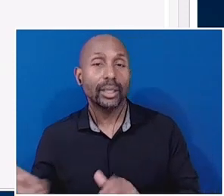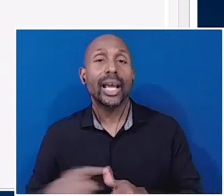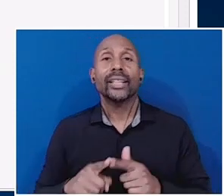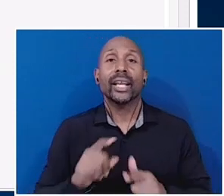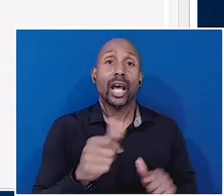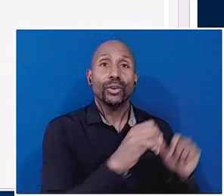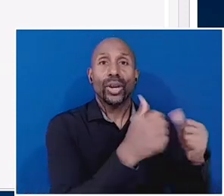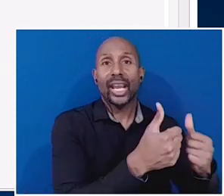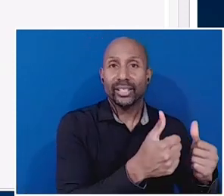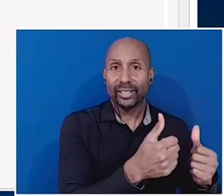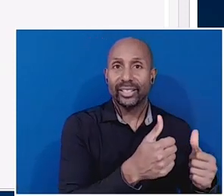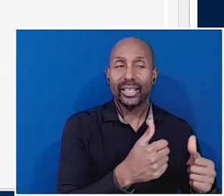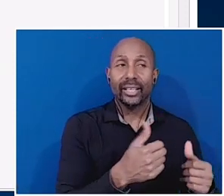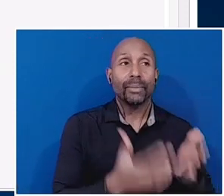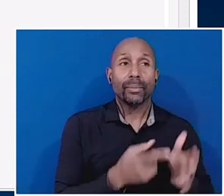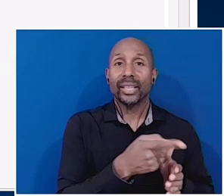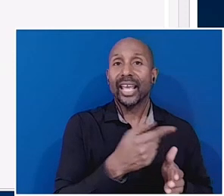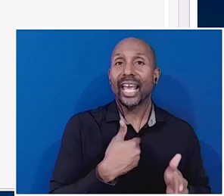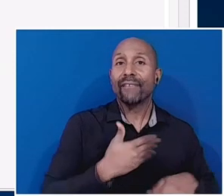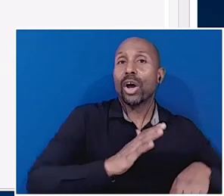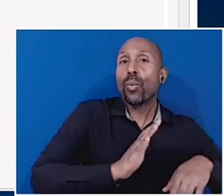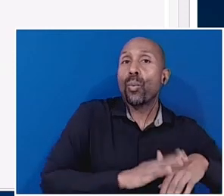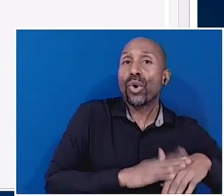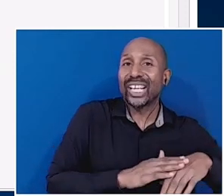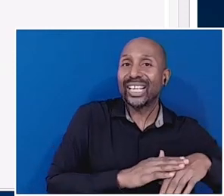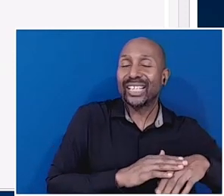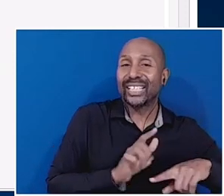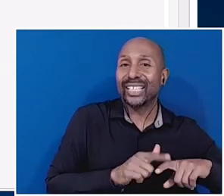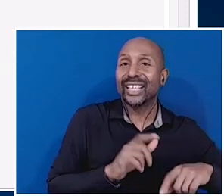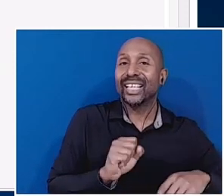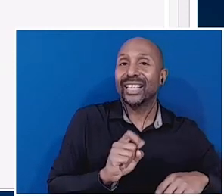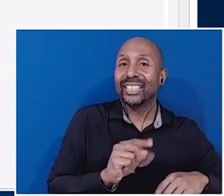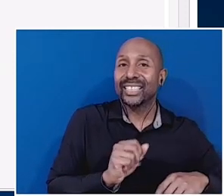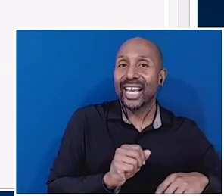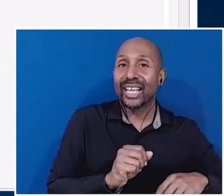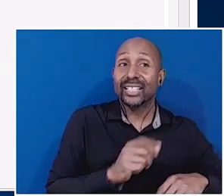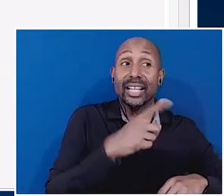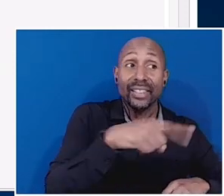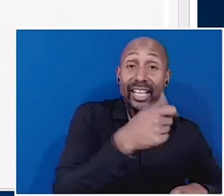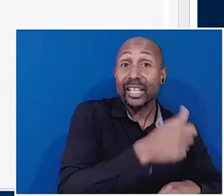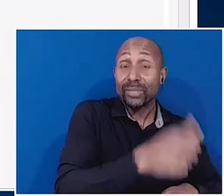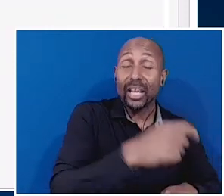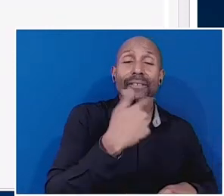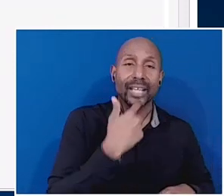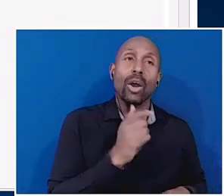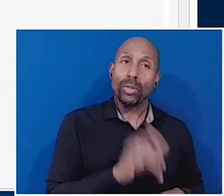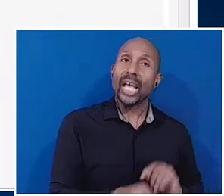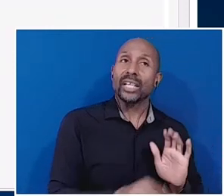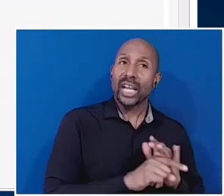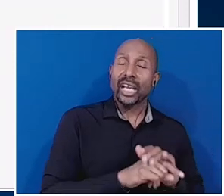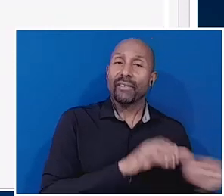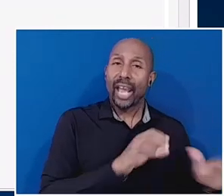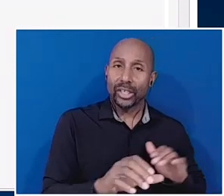of warning status that they consider to be a negative action since it's not defined.